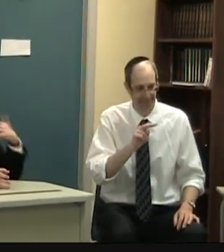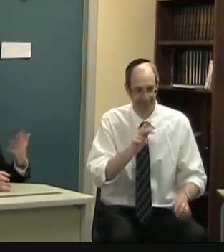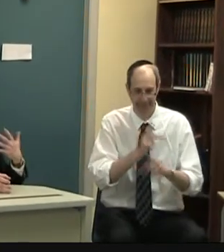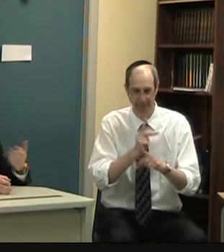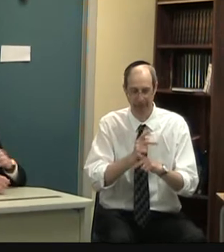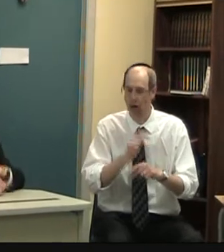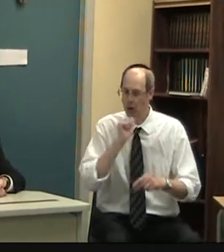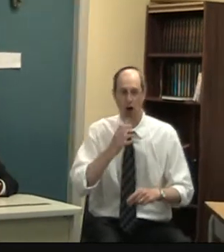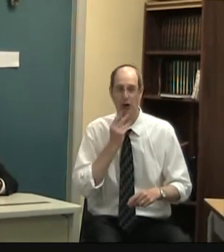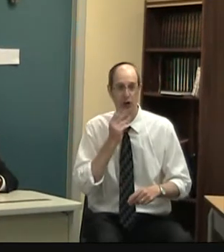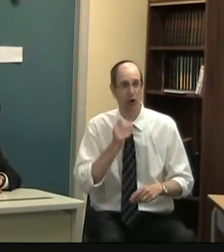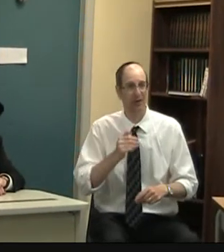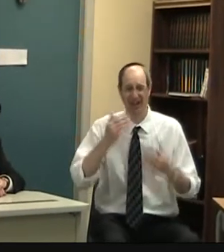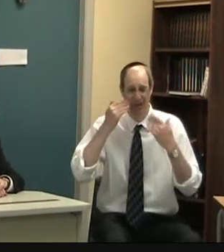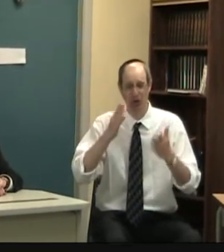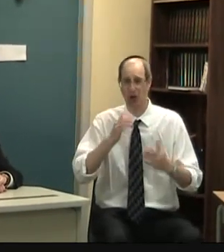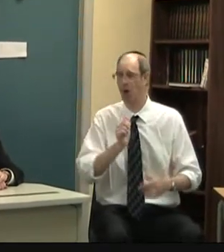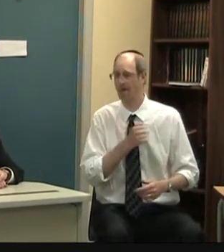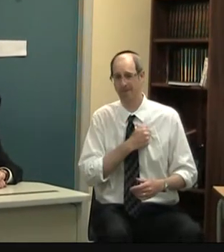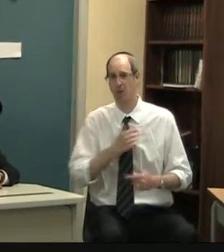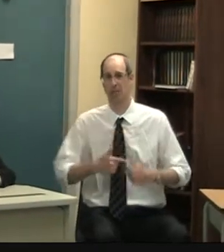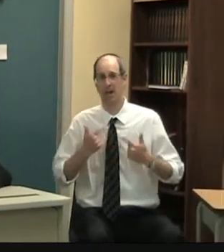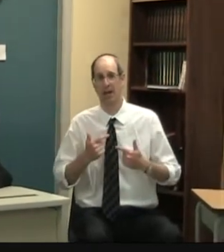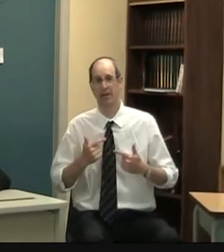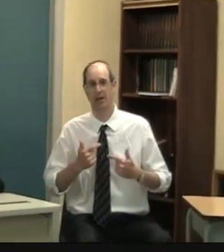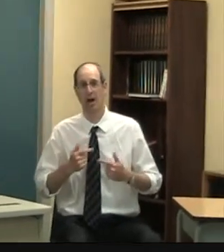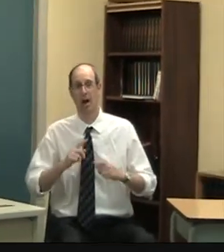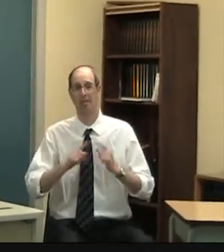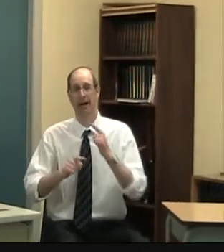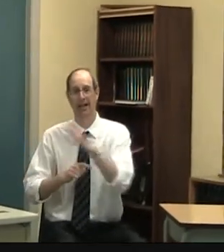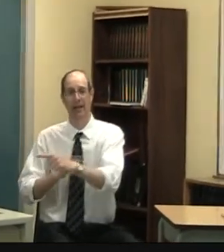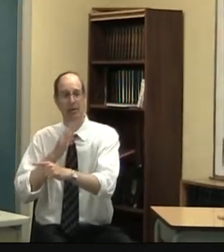going we didn't feel enough from life stuff and you know what they kept saying they came from world